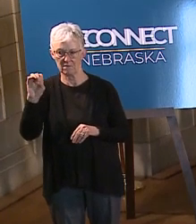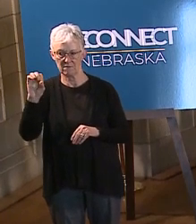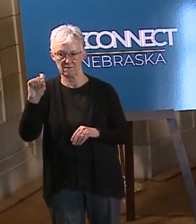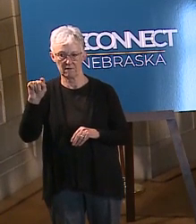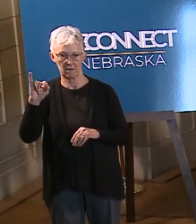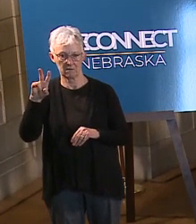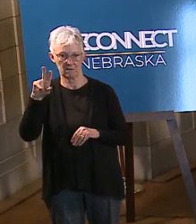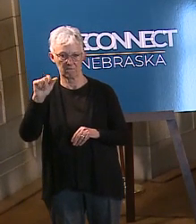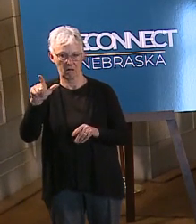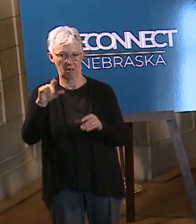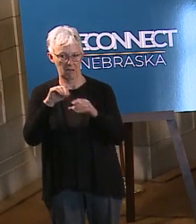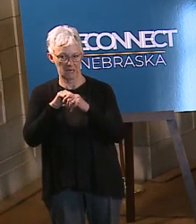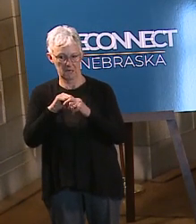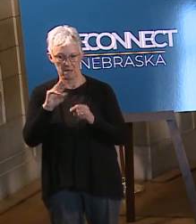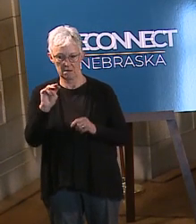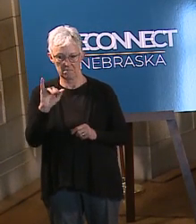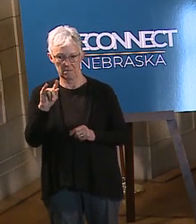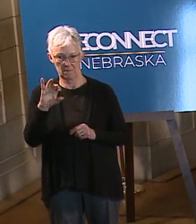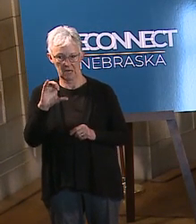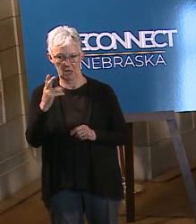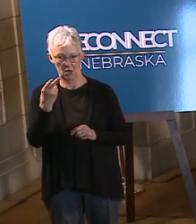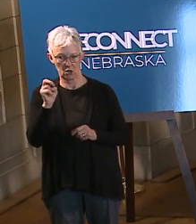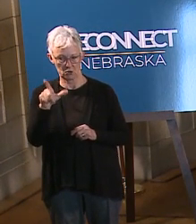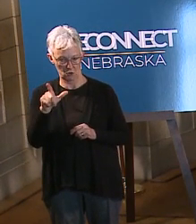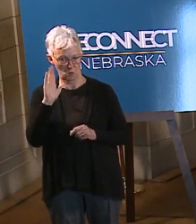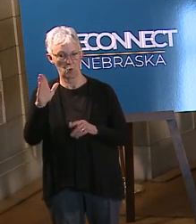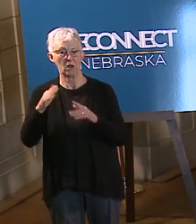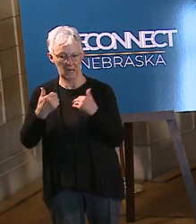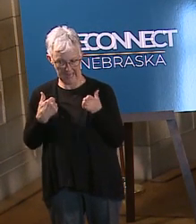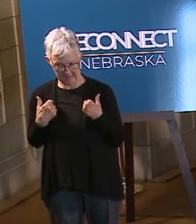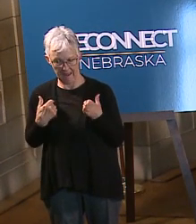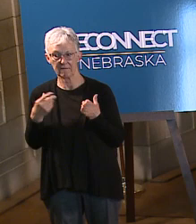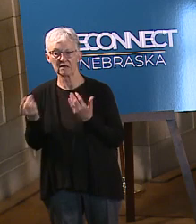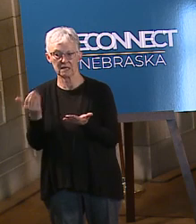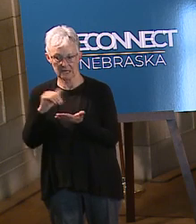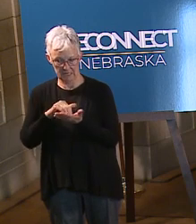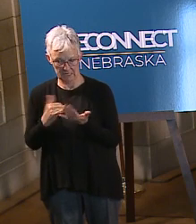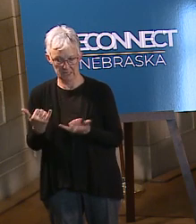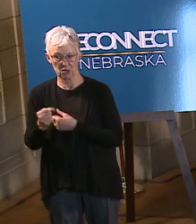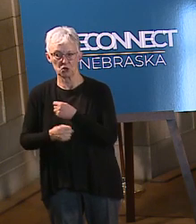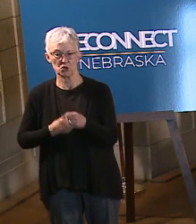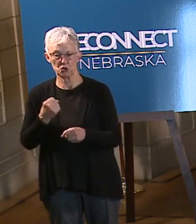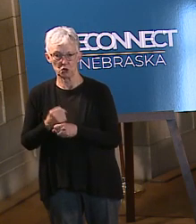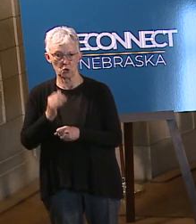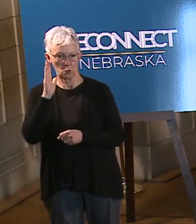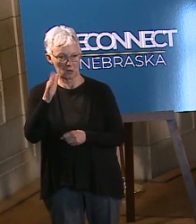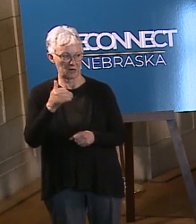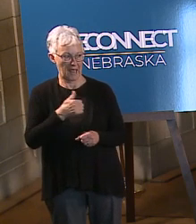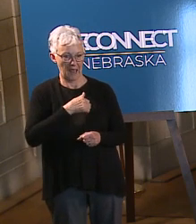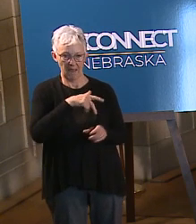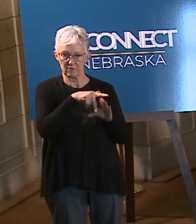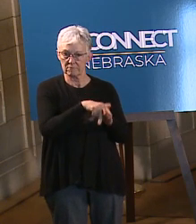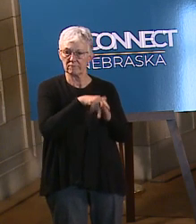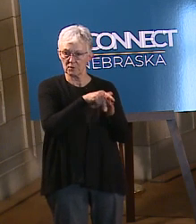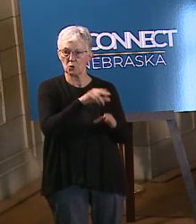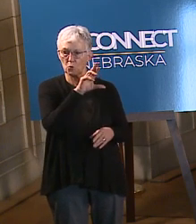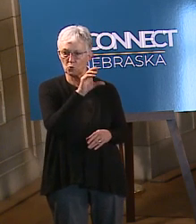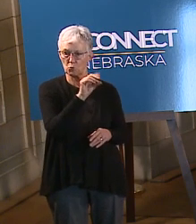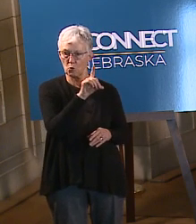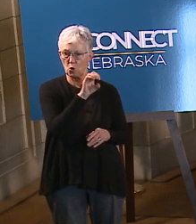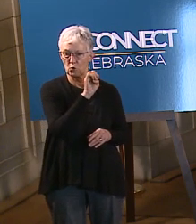COLLEGE WORLD SERIES IN OMAHA,